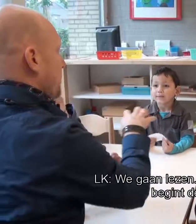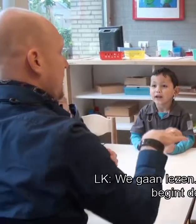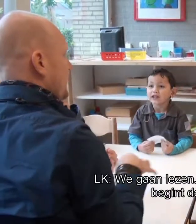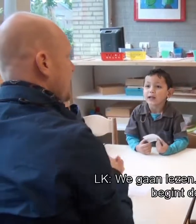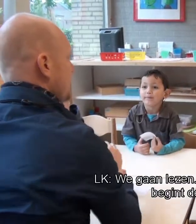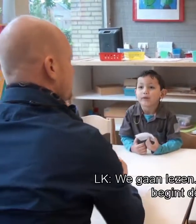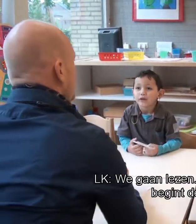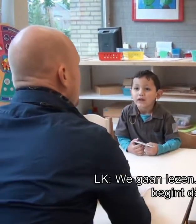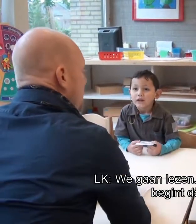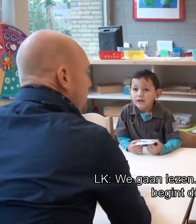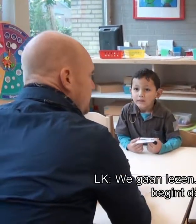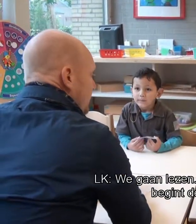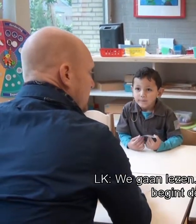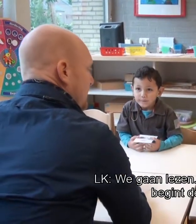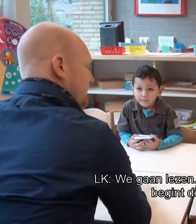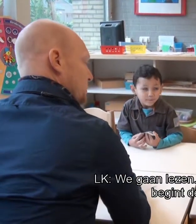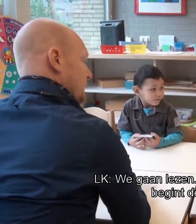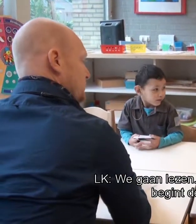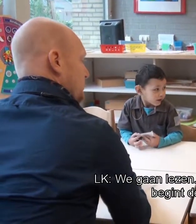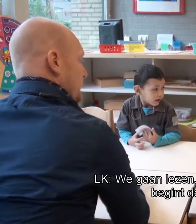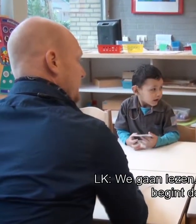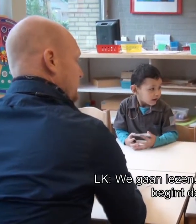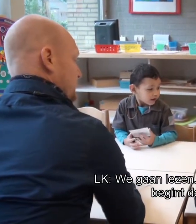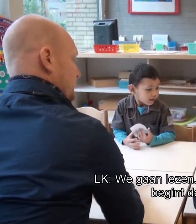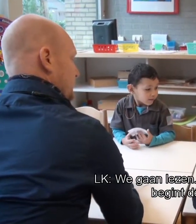We are going to read. And with which letter does this planet start?